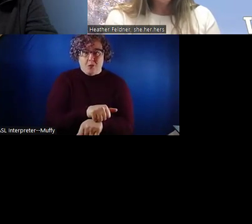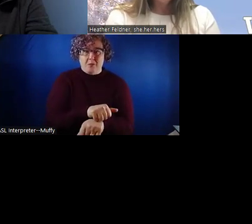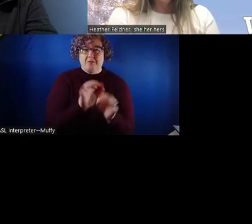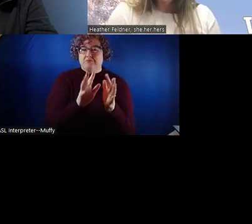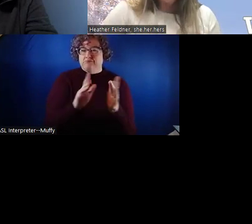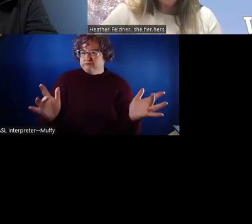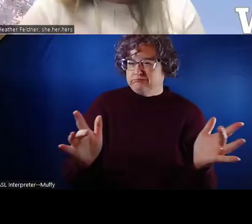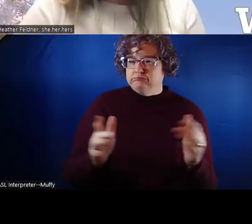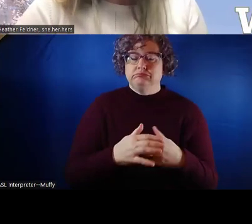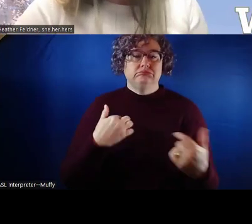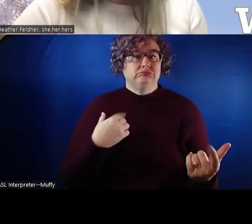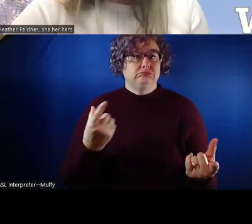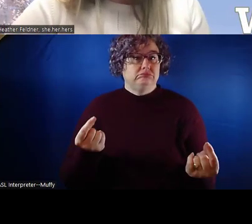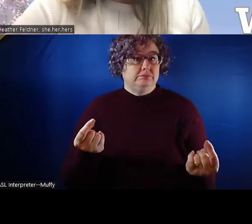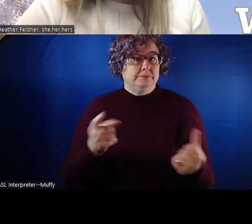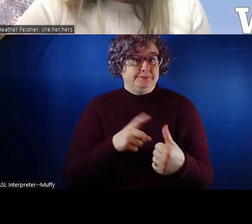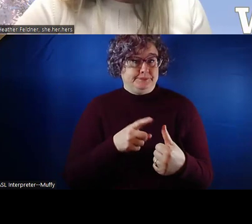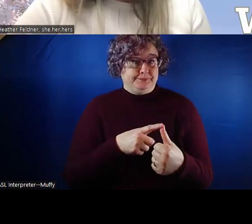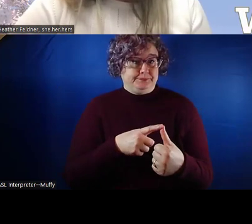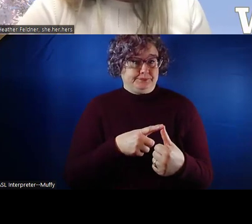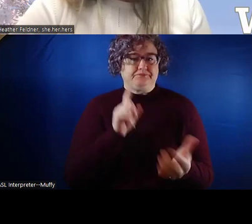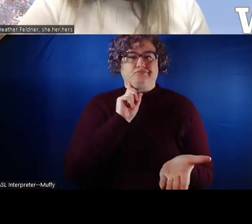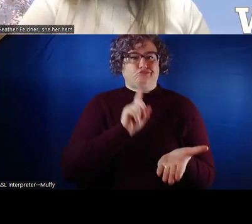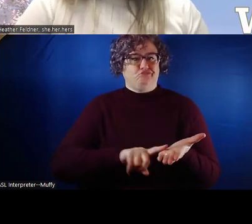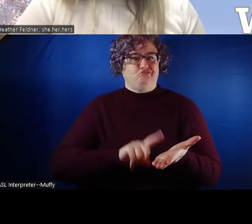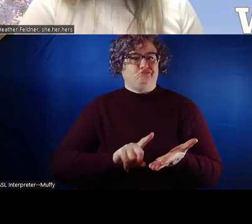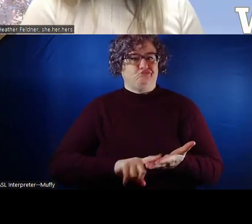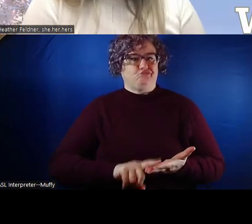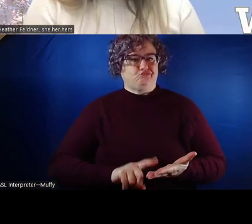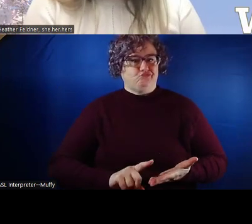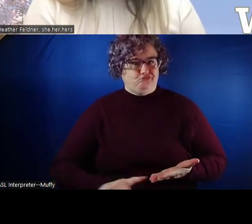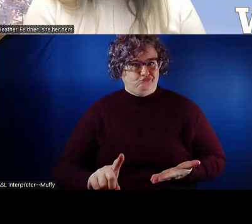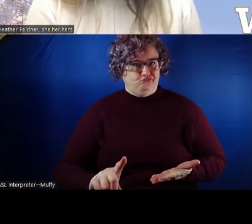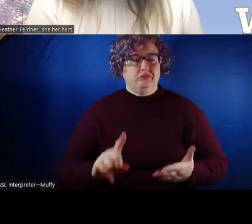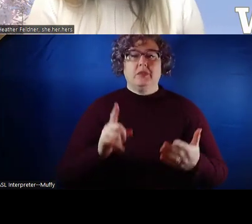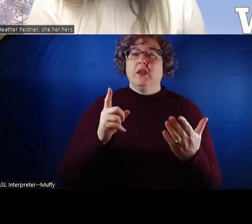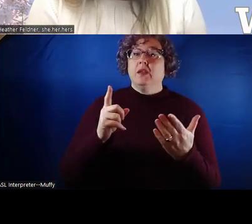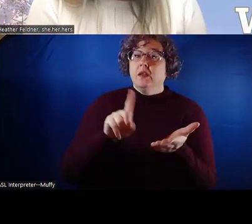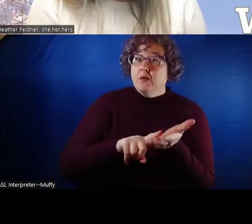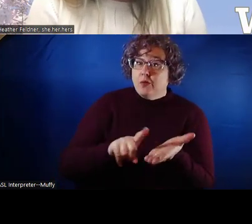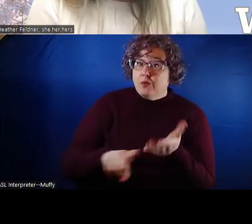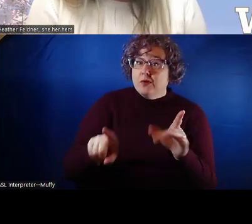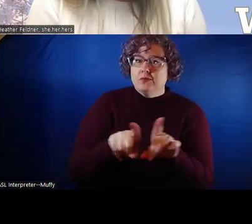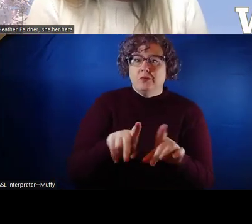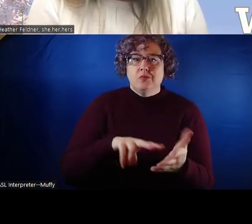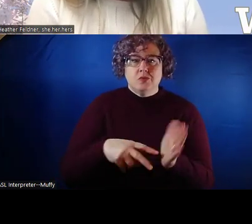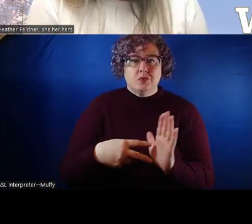So what I did first was to do my research, and doing this research also entailed reaching out